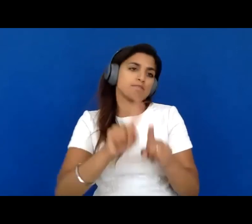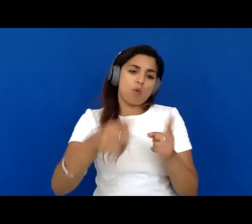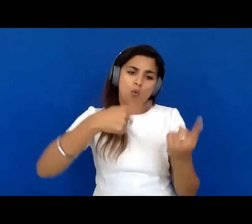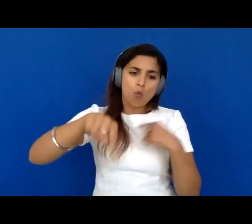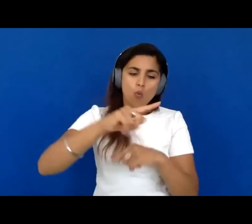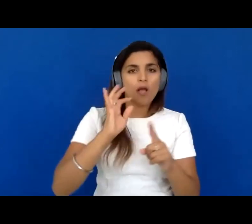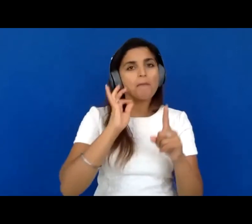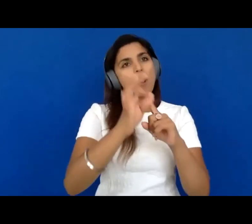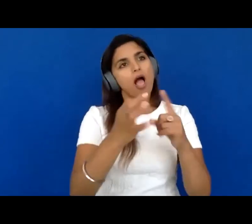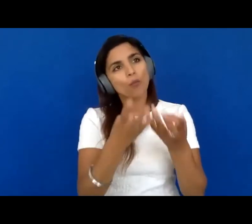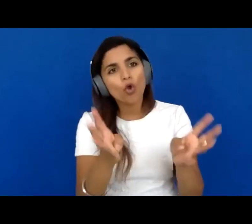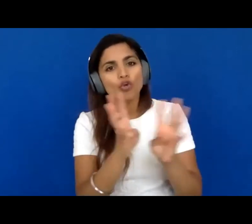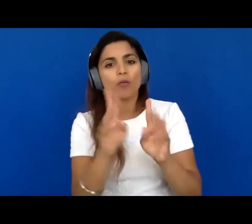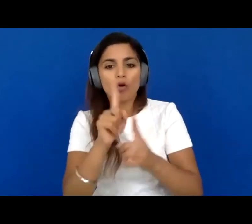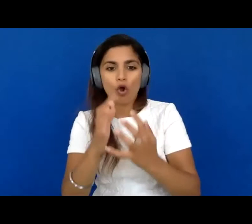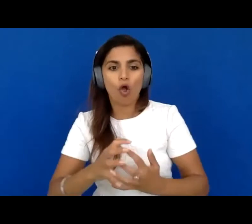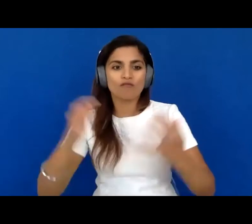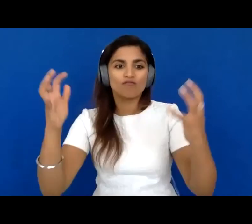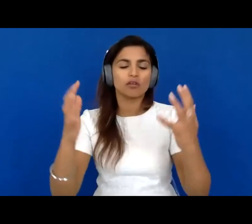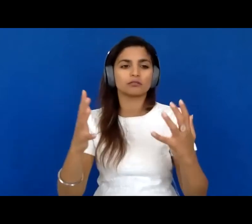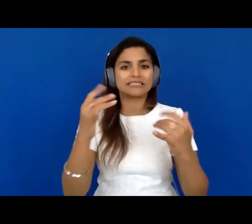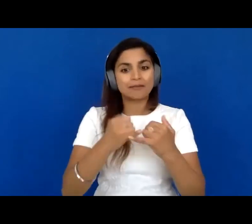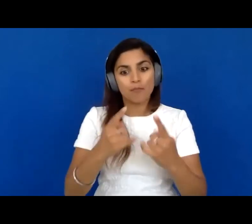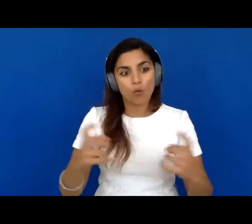or a conference you think that that exploration will happen before you get